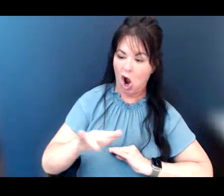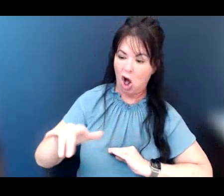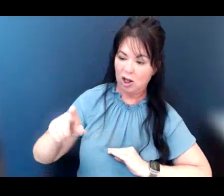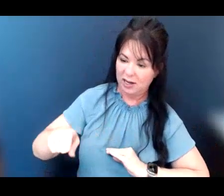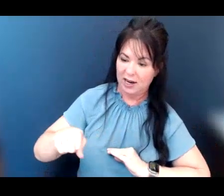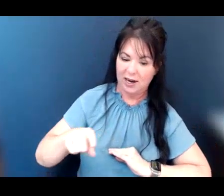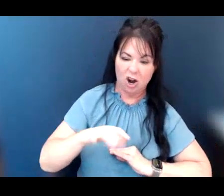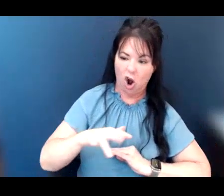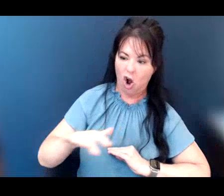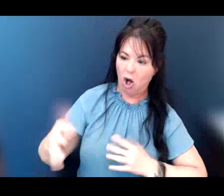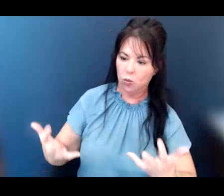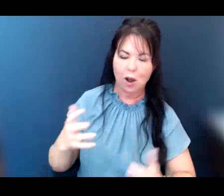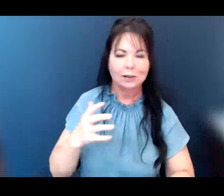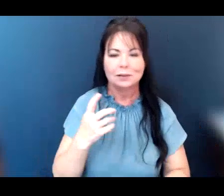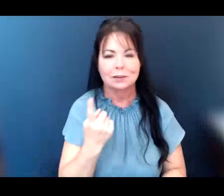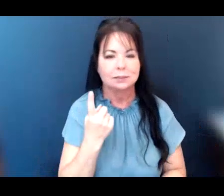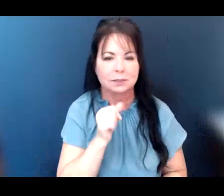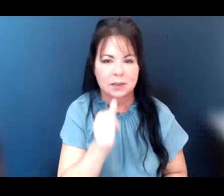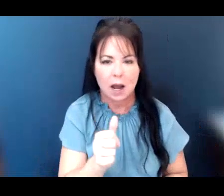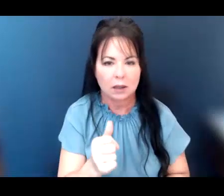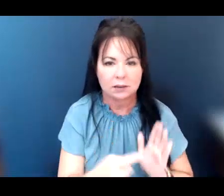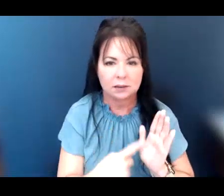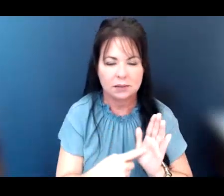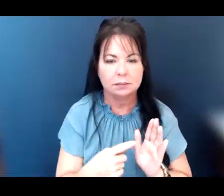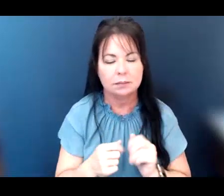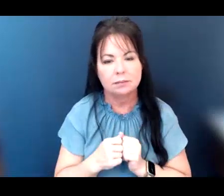I use the example of the first Lexus car that was ever built.